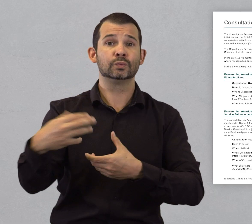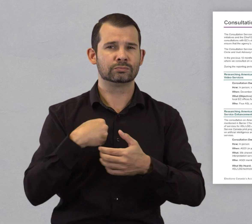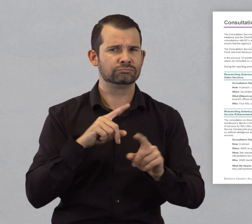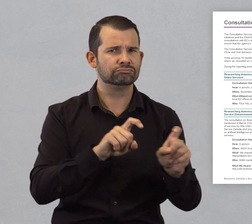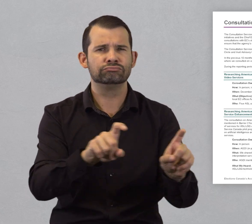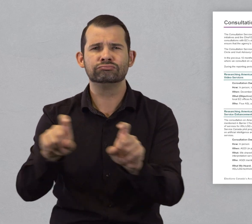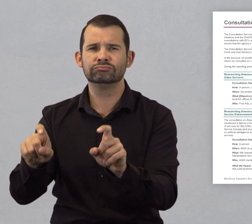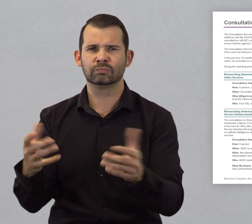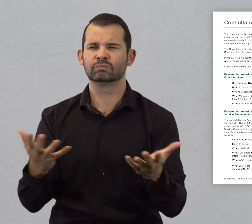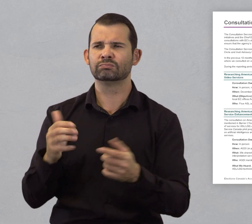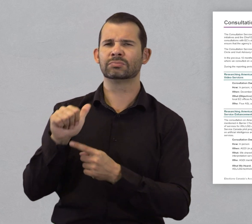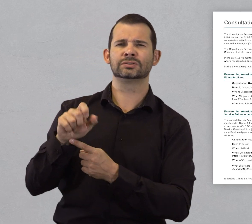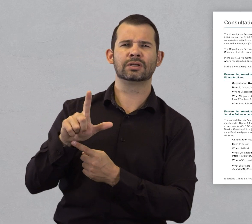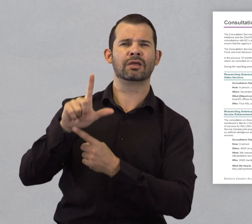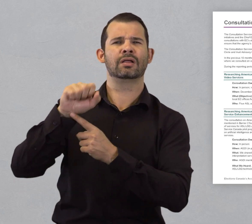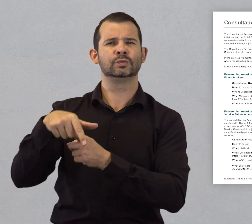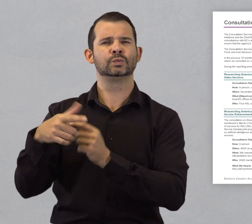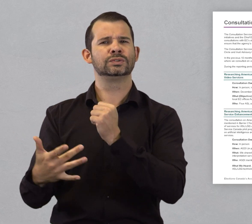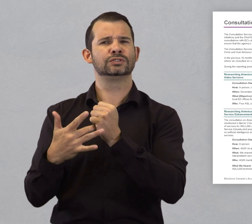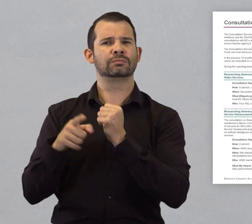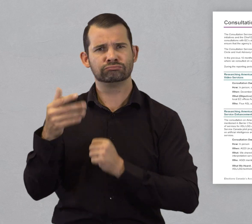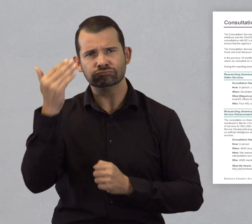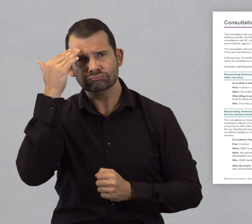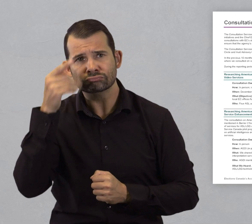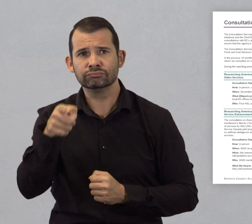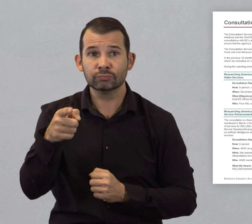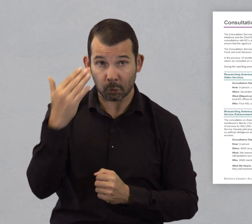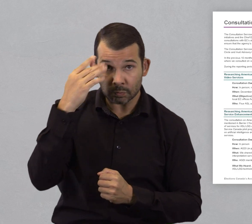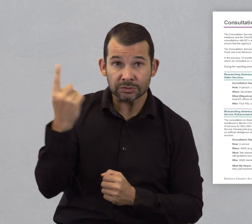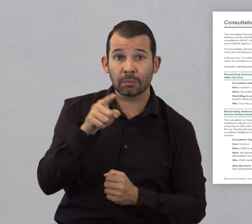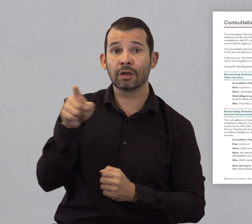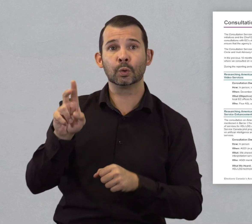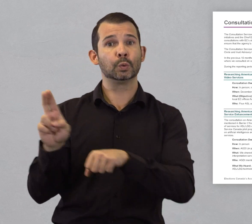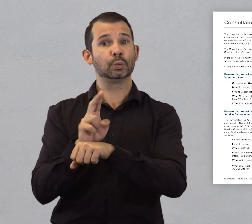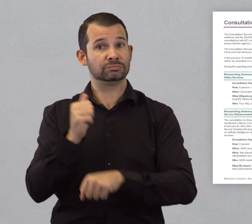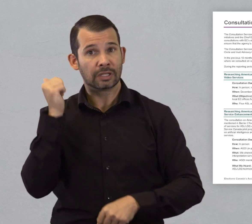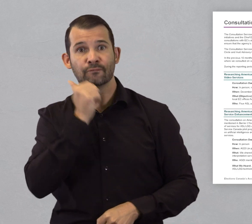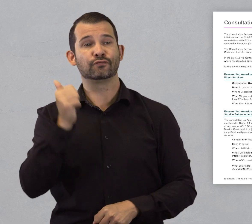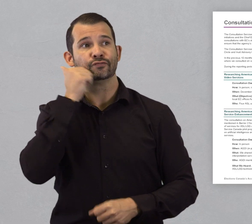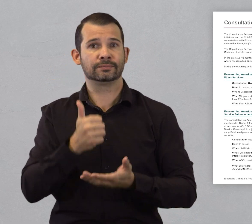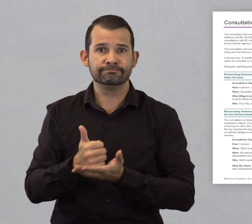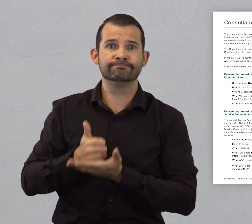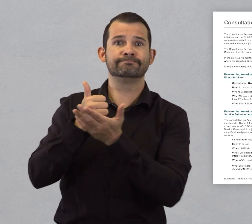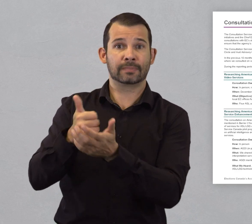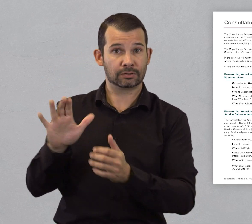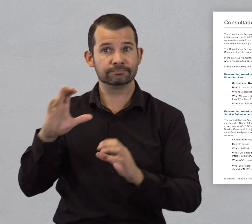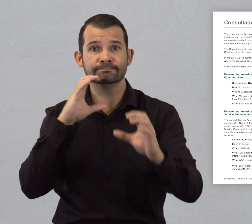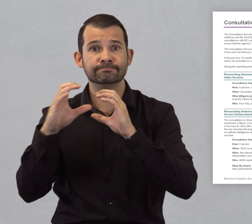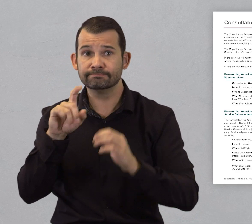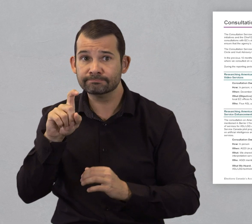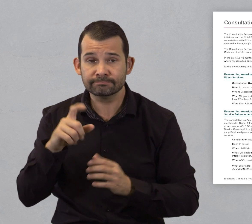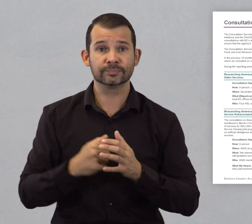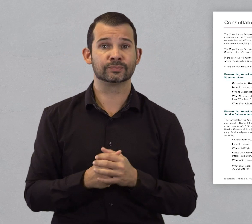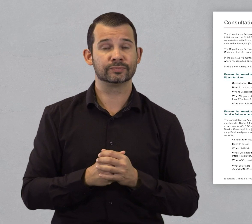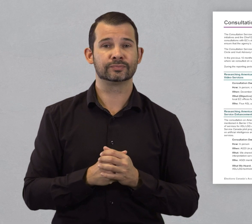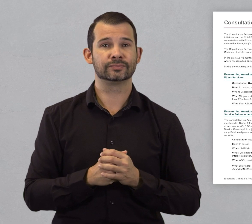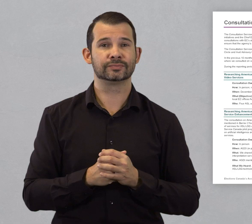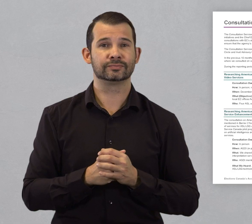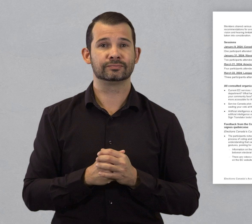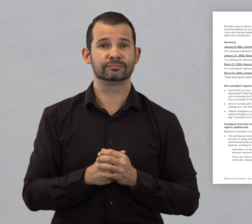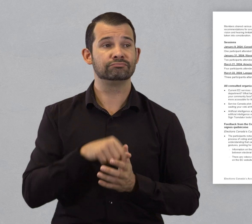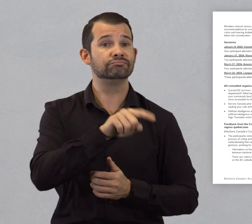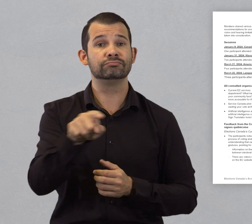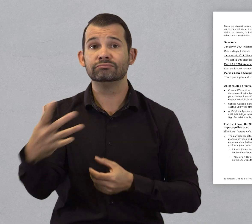What ASL/LSQ technology do you or someone you know use every day to assist with communication?